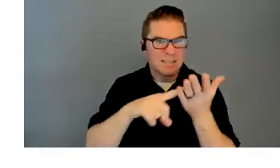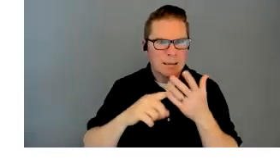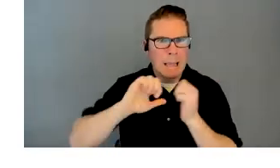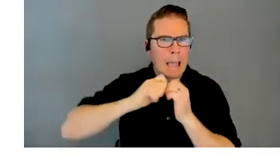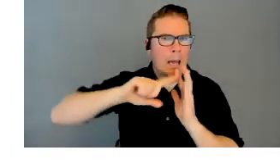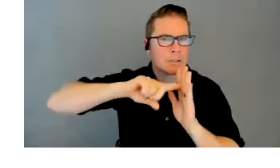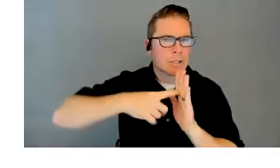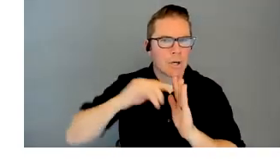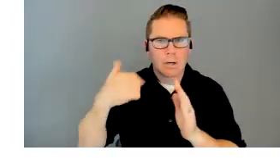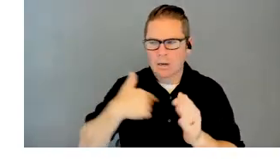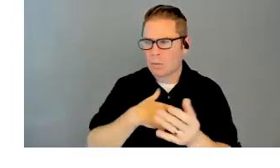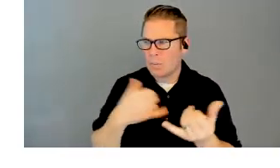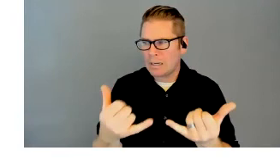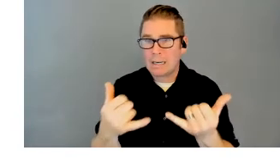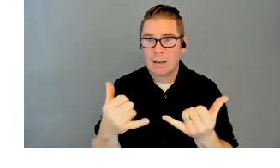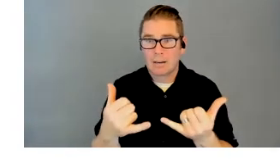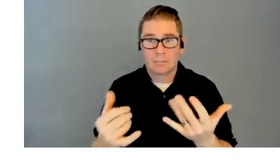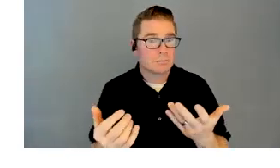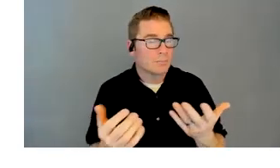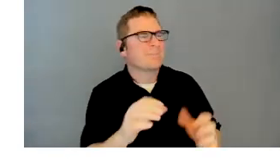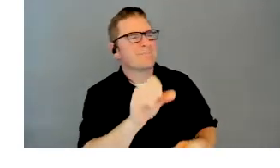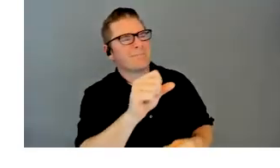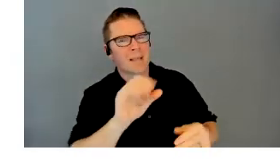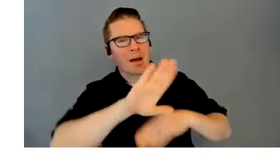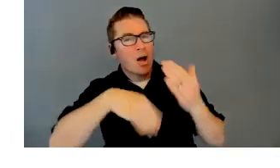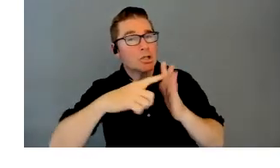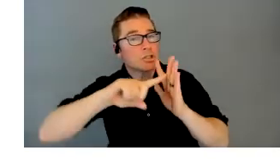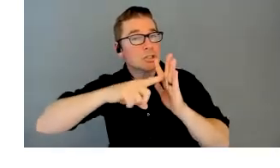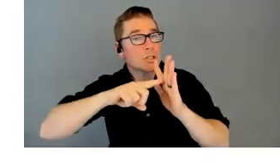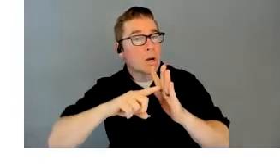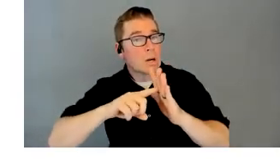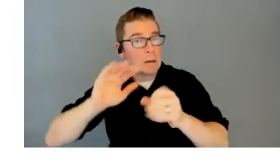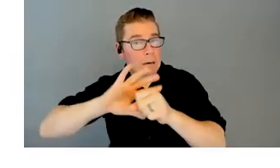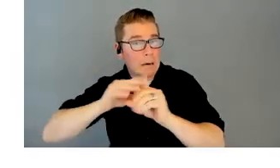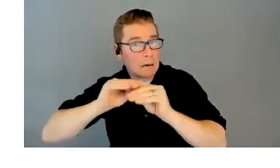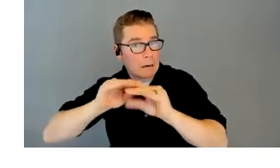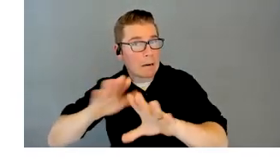This all started pre-pandemic. Lydia has been an online instructor for a very long time.